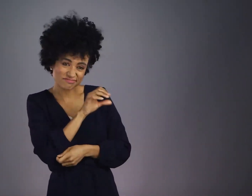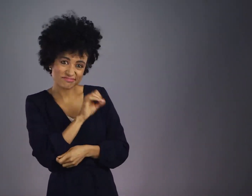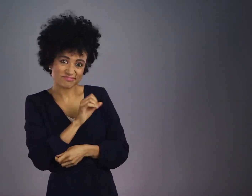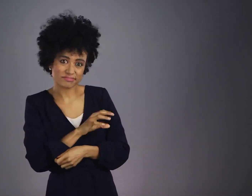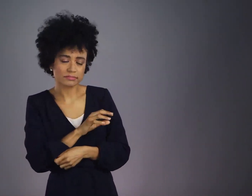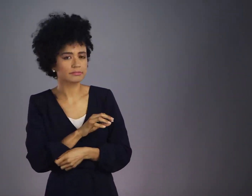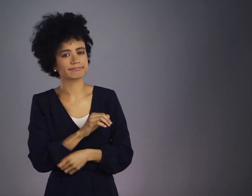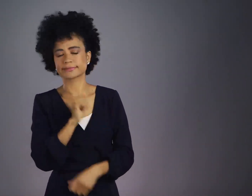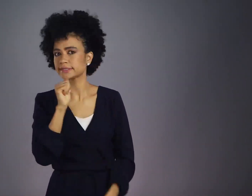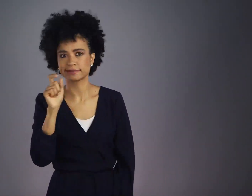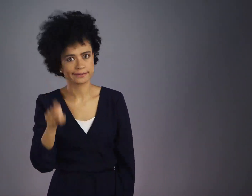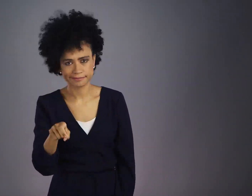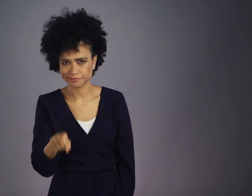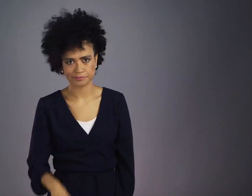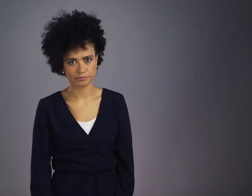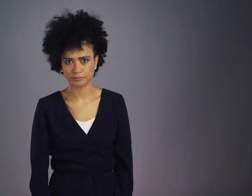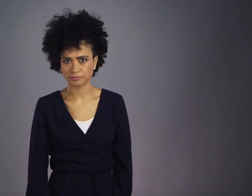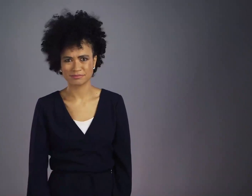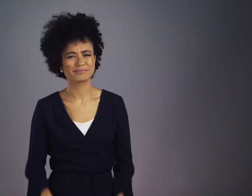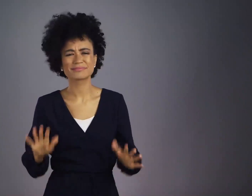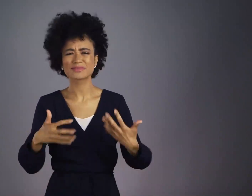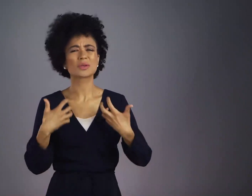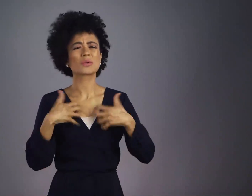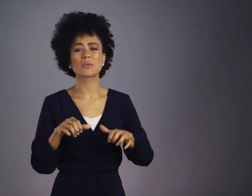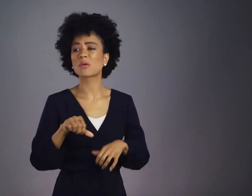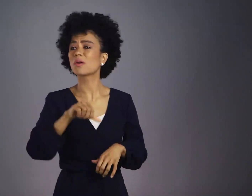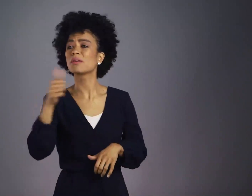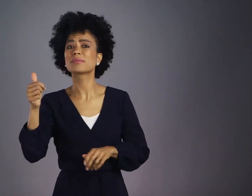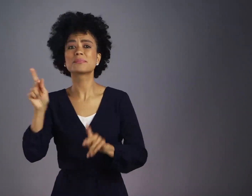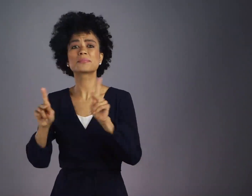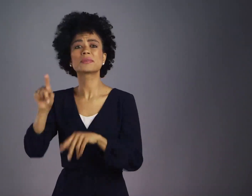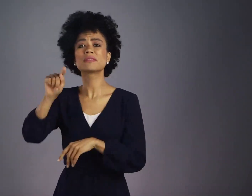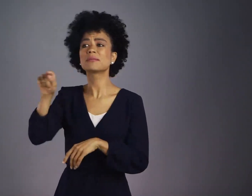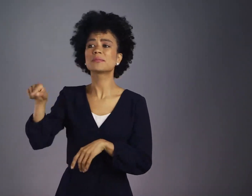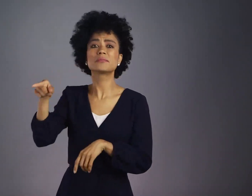We feel we ought to say to her that we have no right to involve another person.